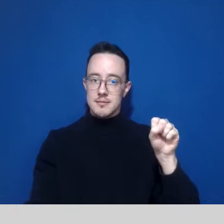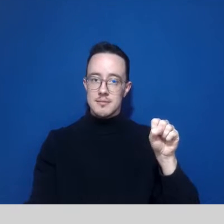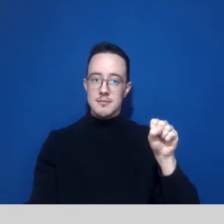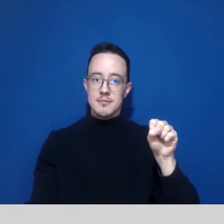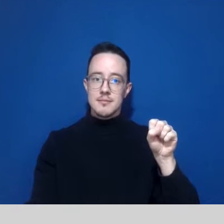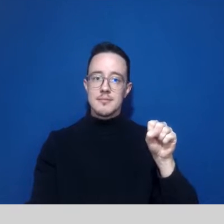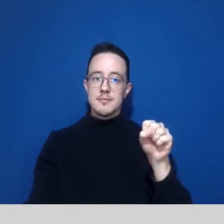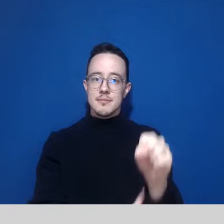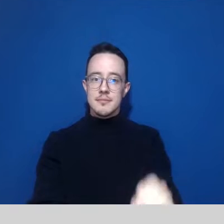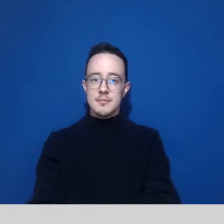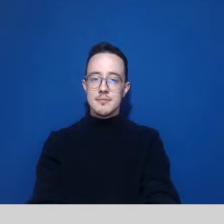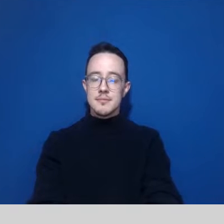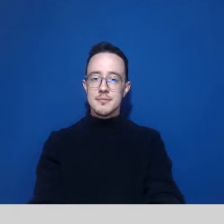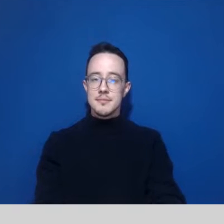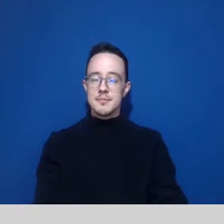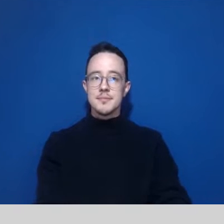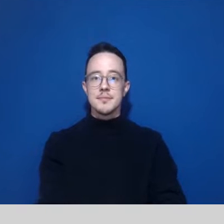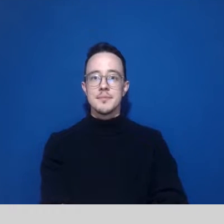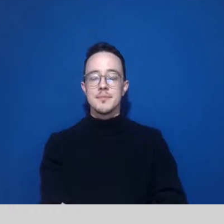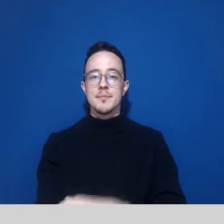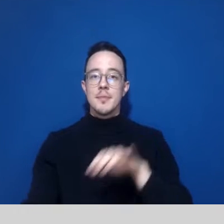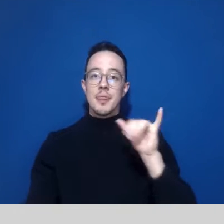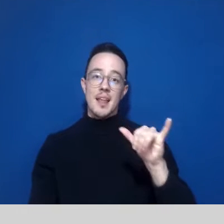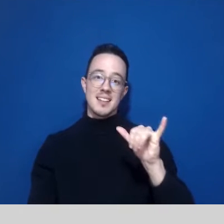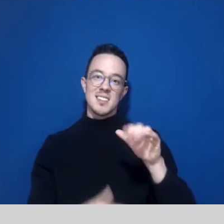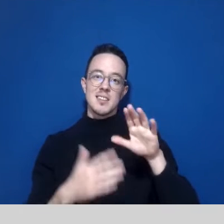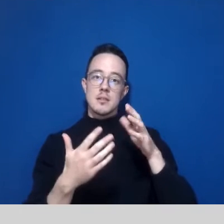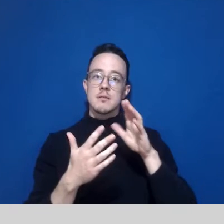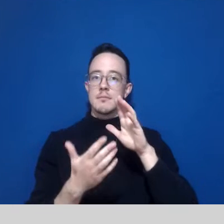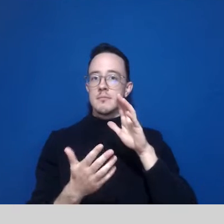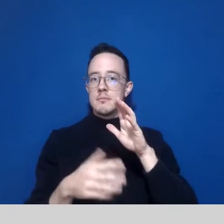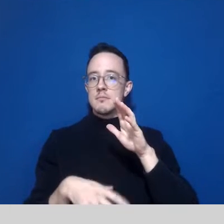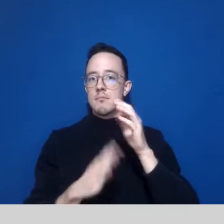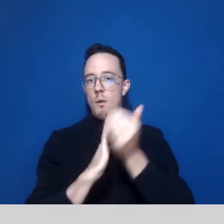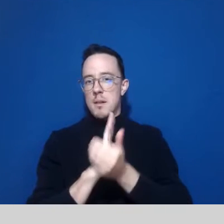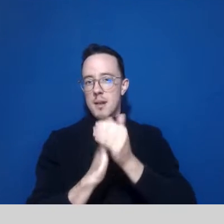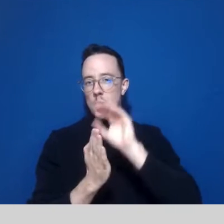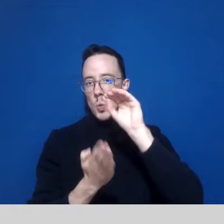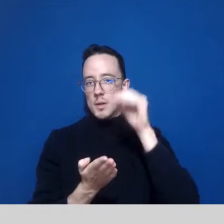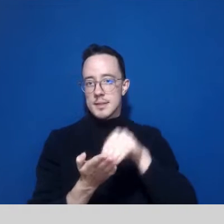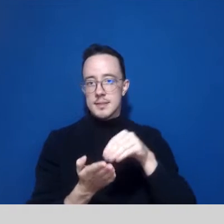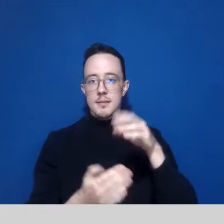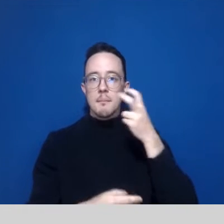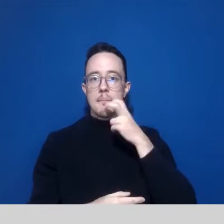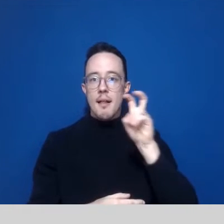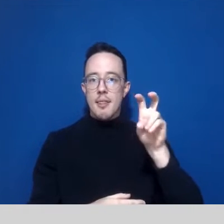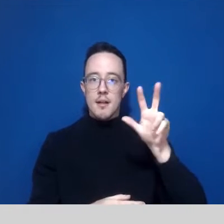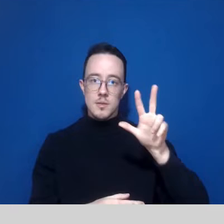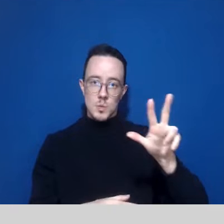because in UTF-8, which is the default encoding in Python 3,